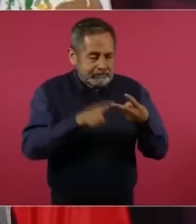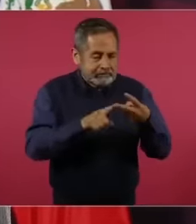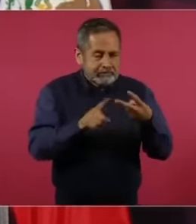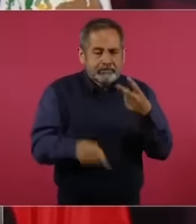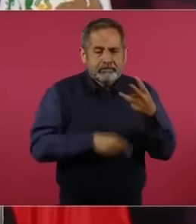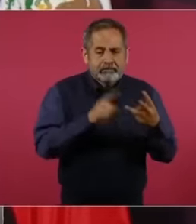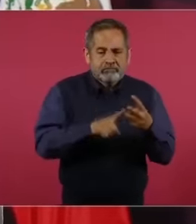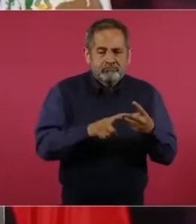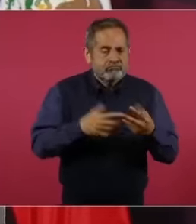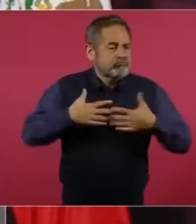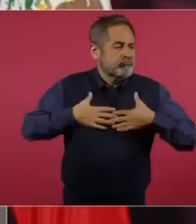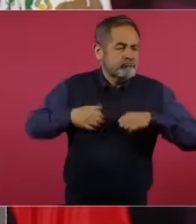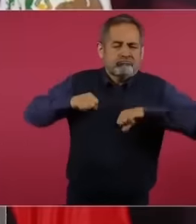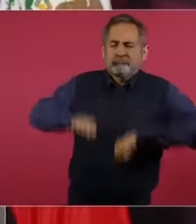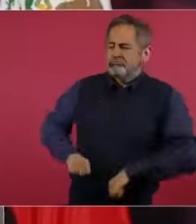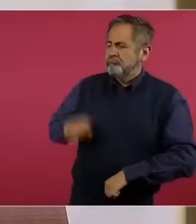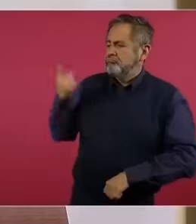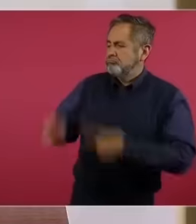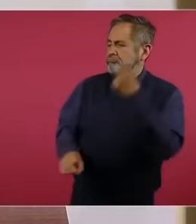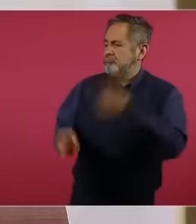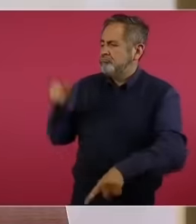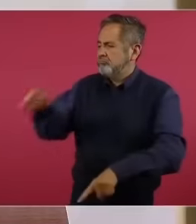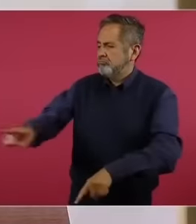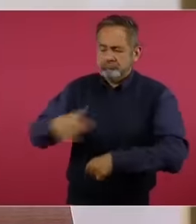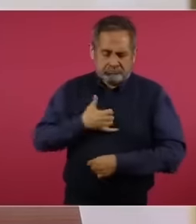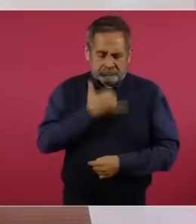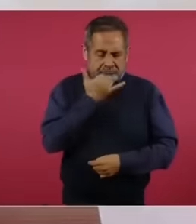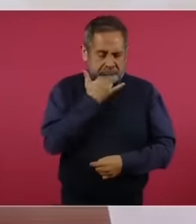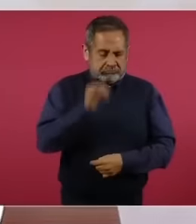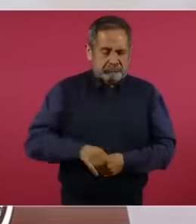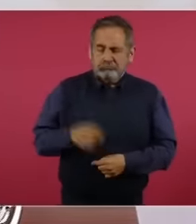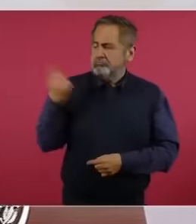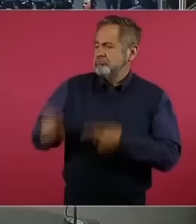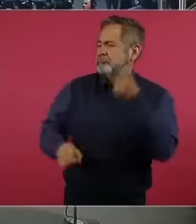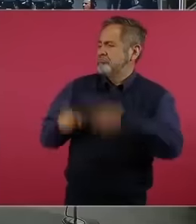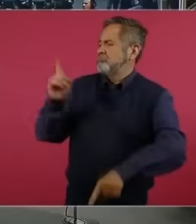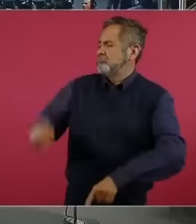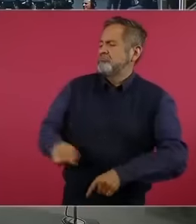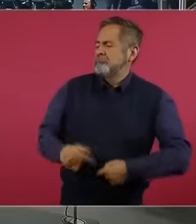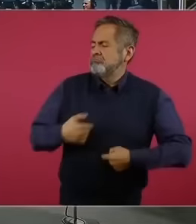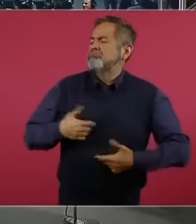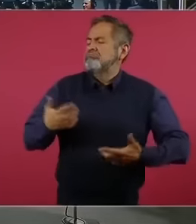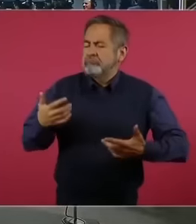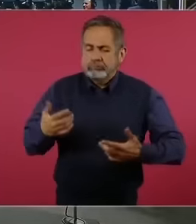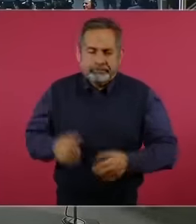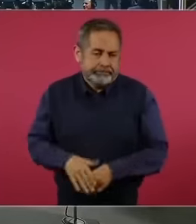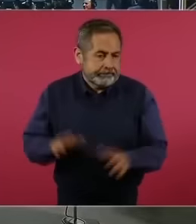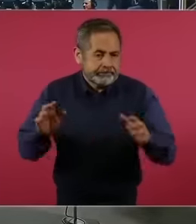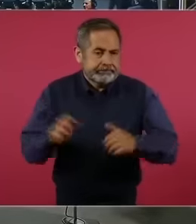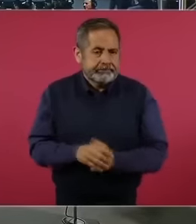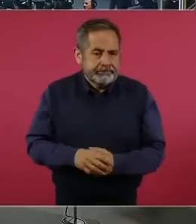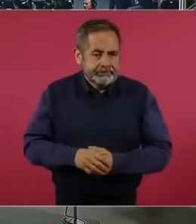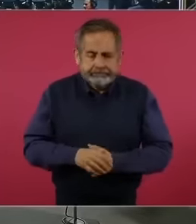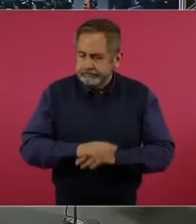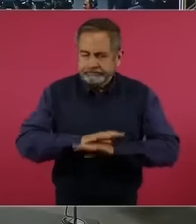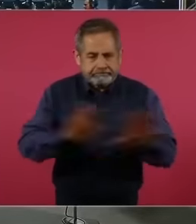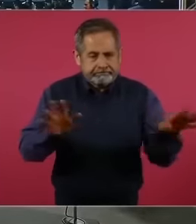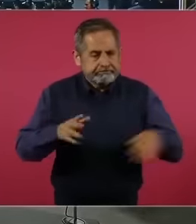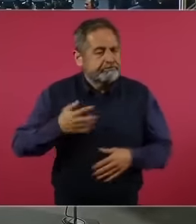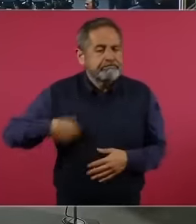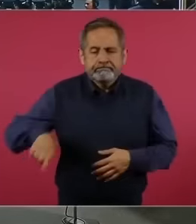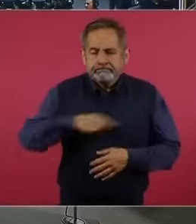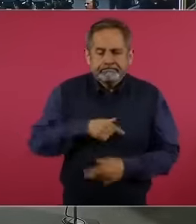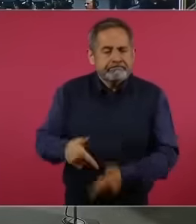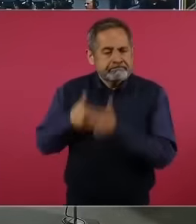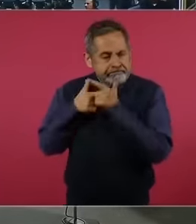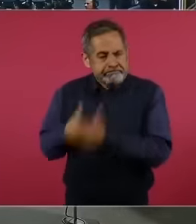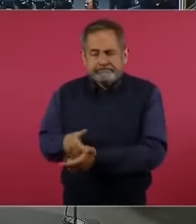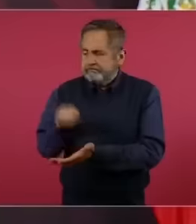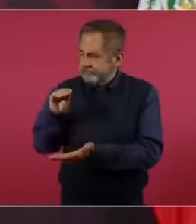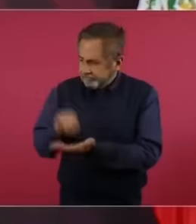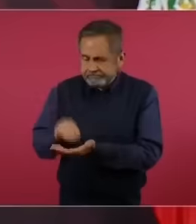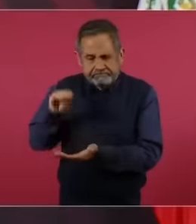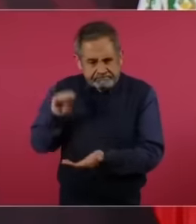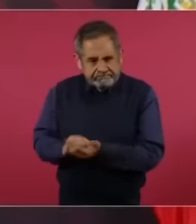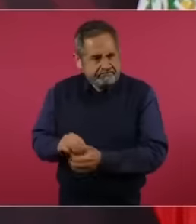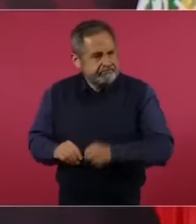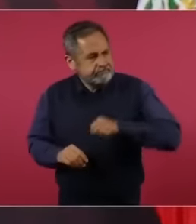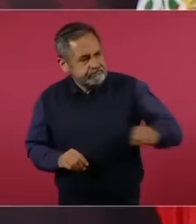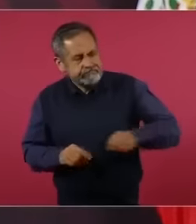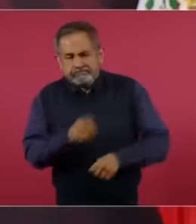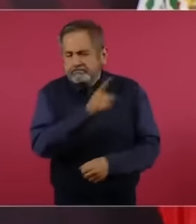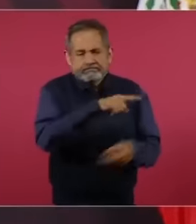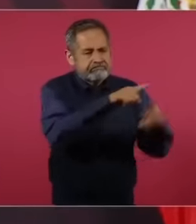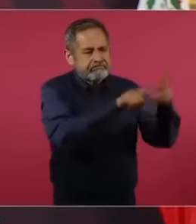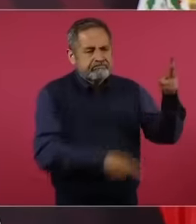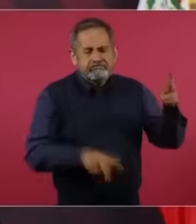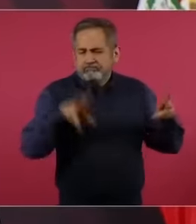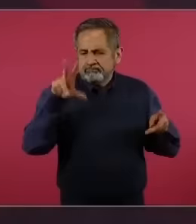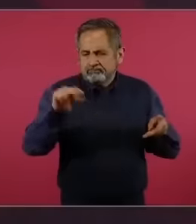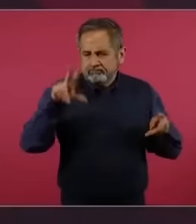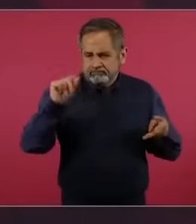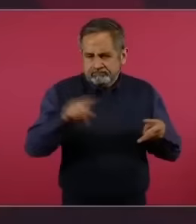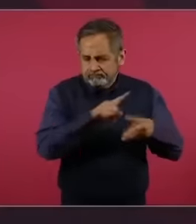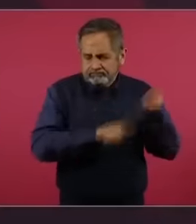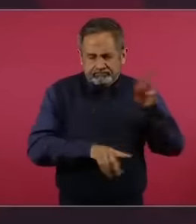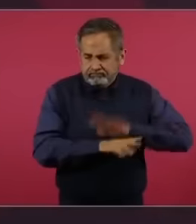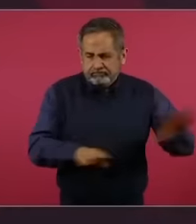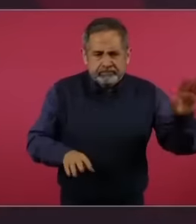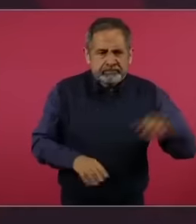authoritarianism and we are going to continue facing those behaviors. A little. I